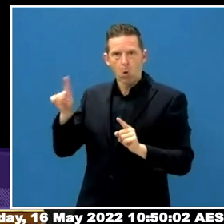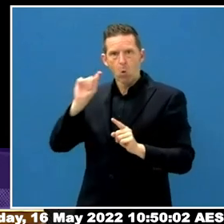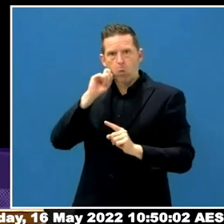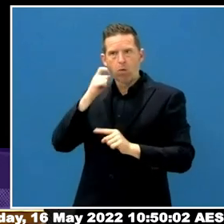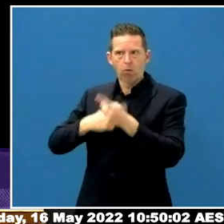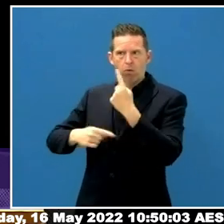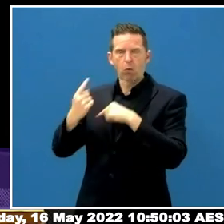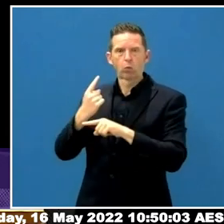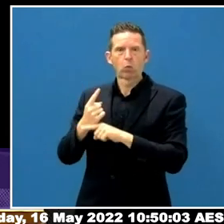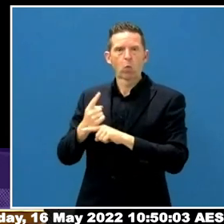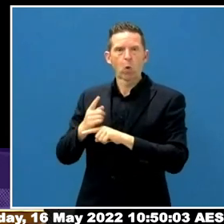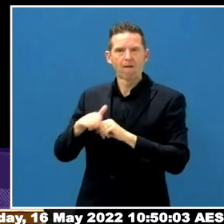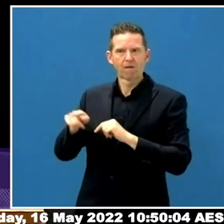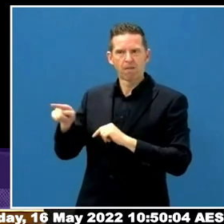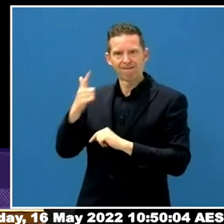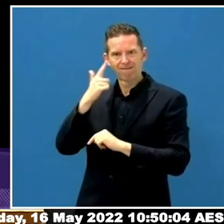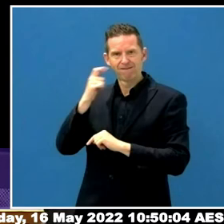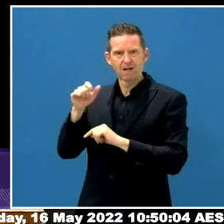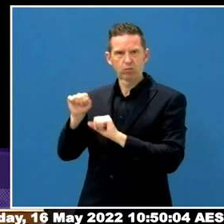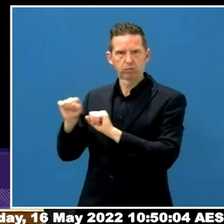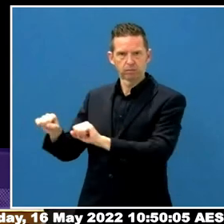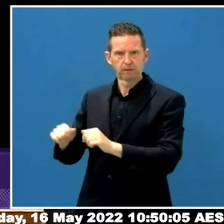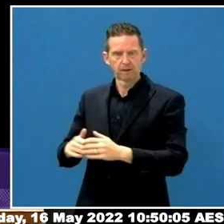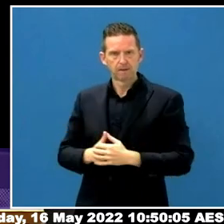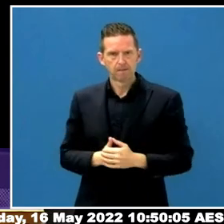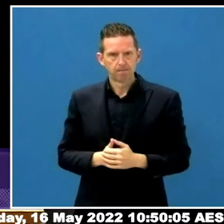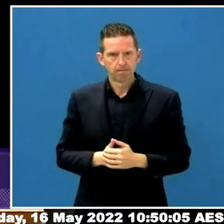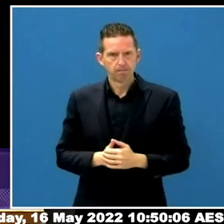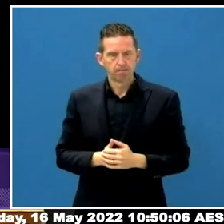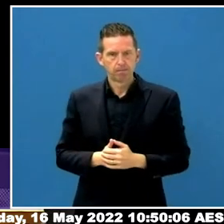For this particular hearing, Ms Taylor has produced under notice a written statement